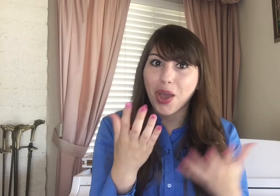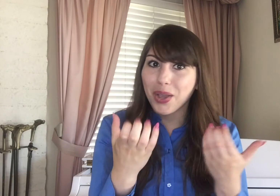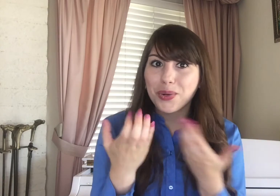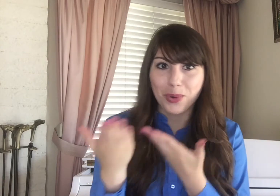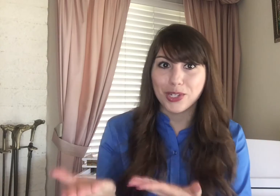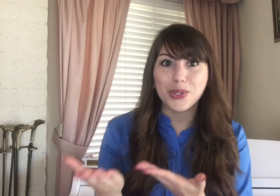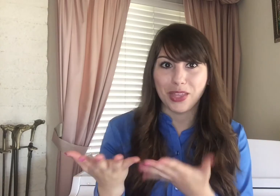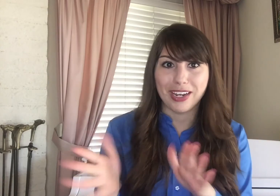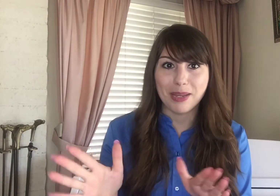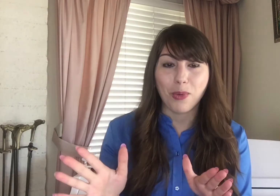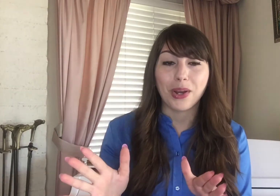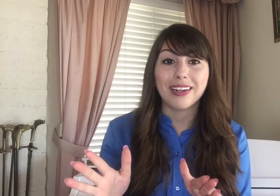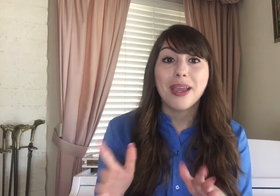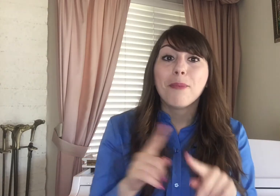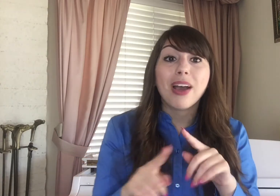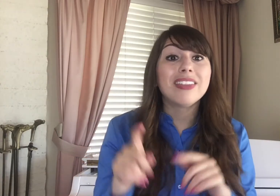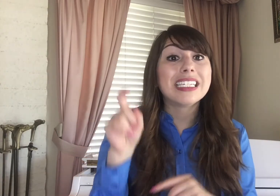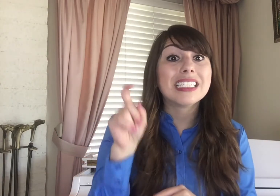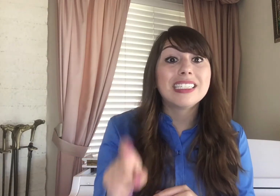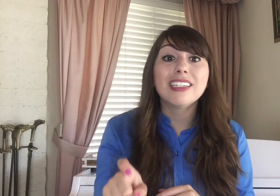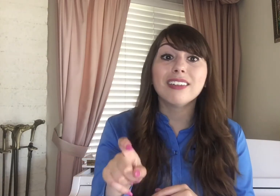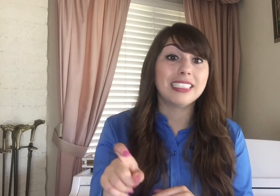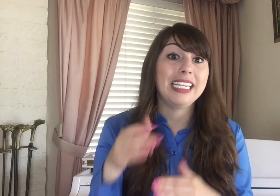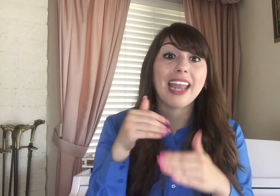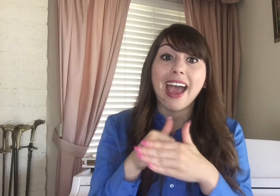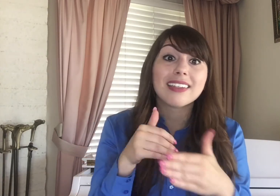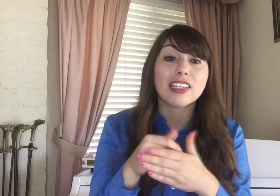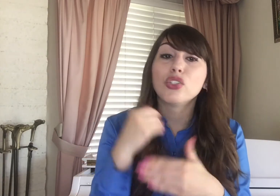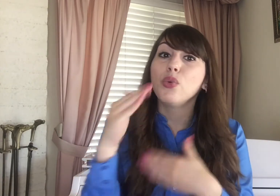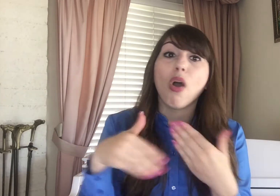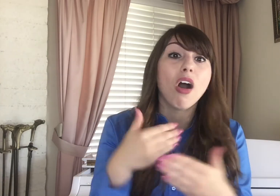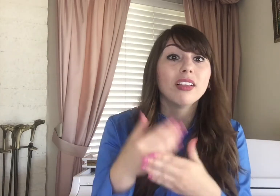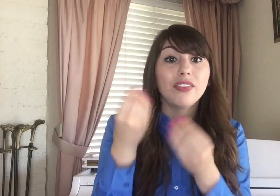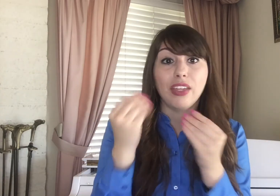not gonna want you there anymore. But they still need access to all of the